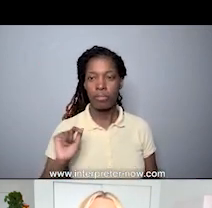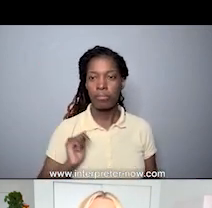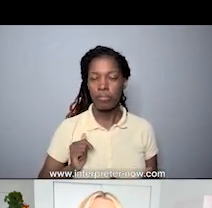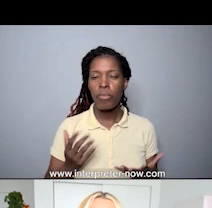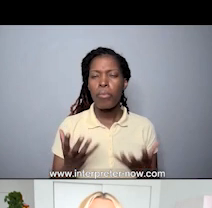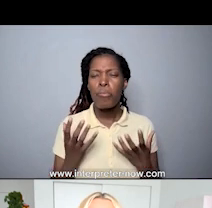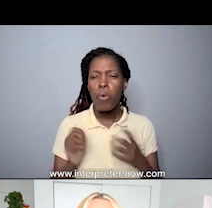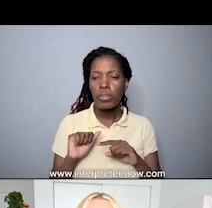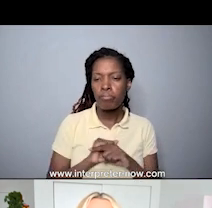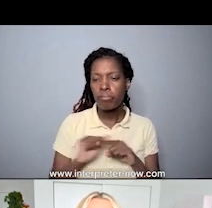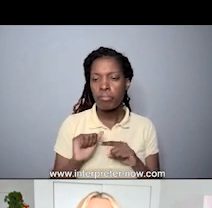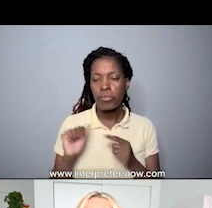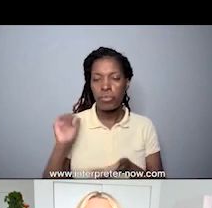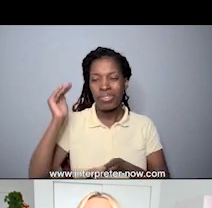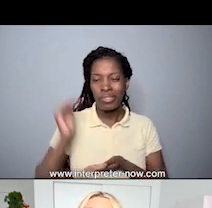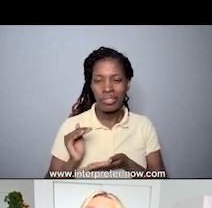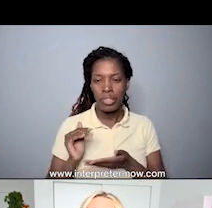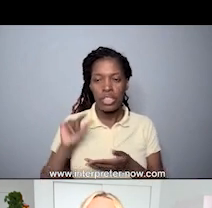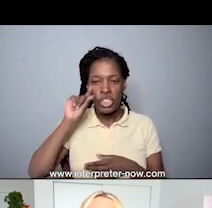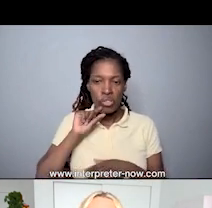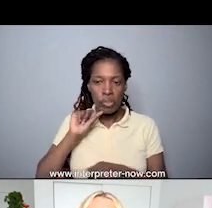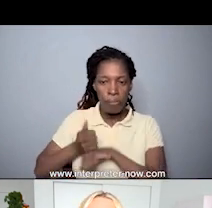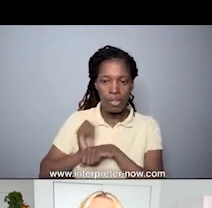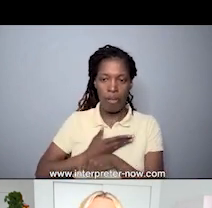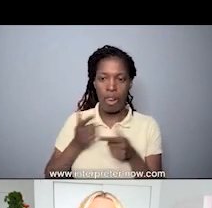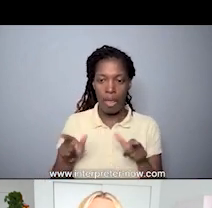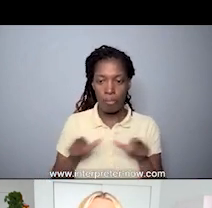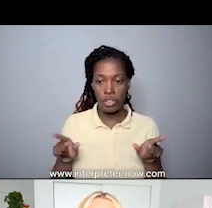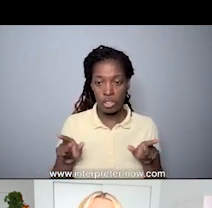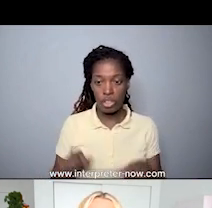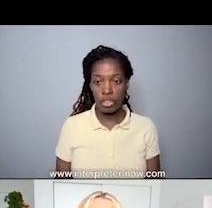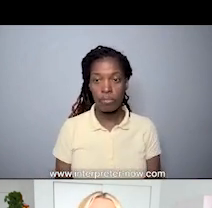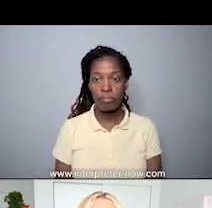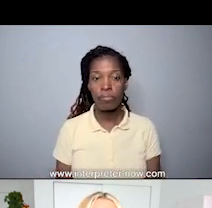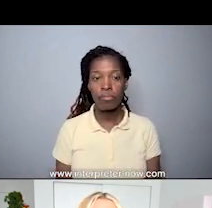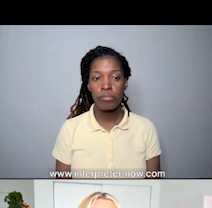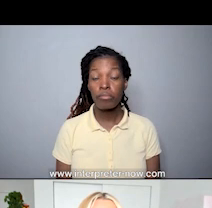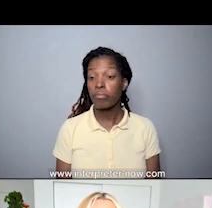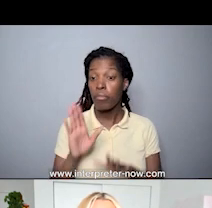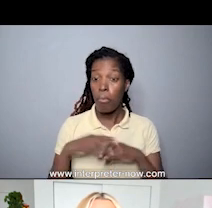So we really want to work to de-gender our language.